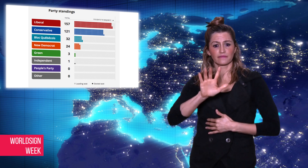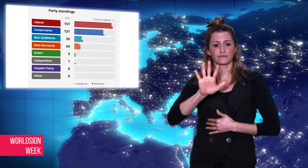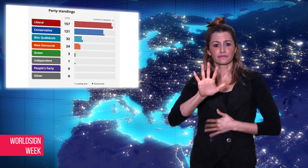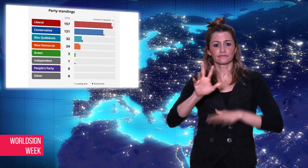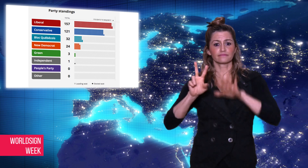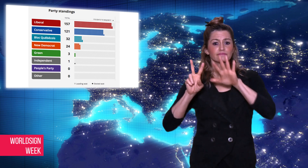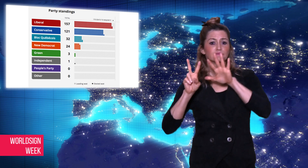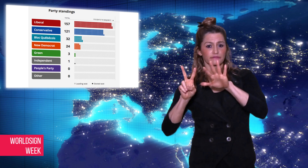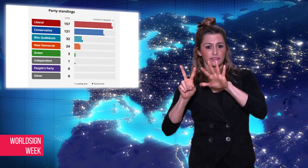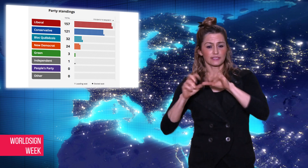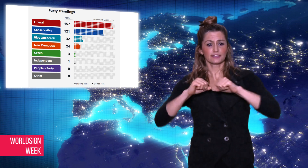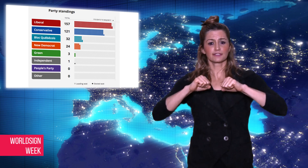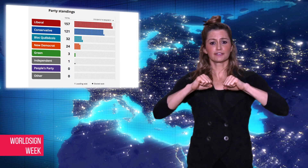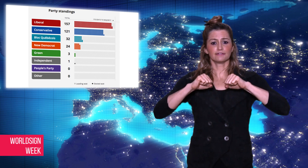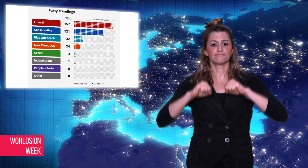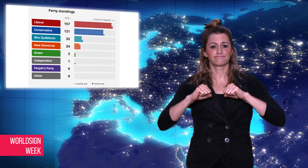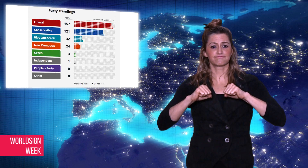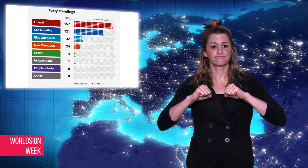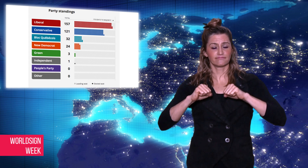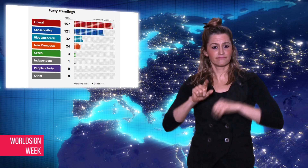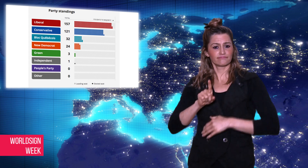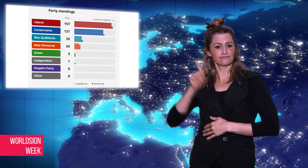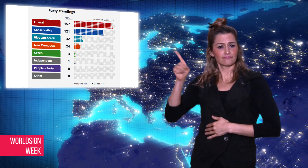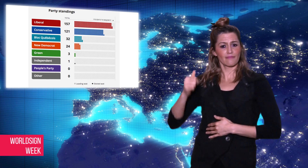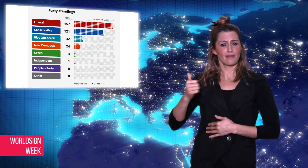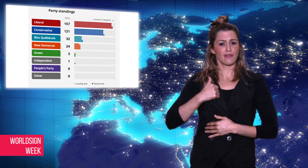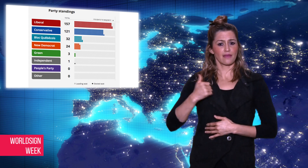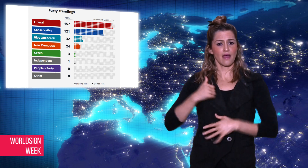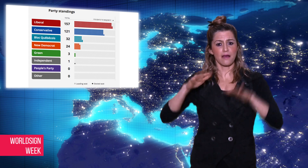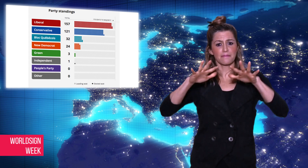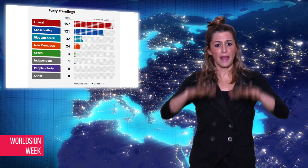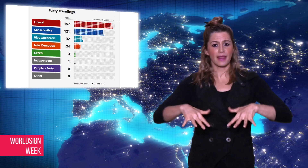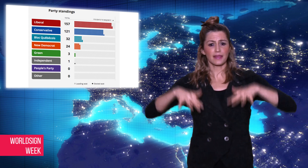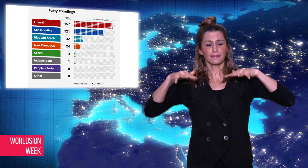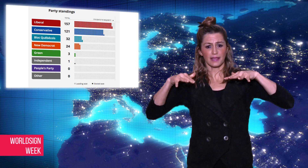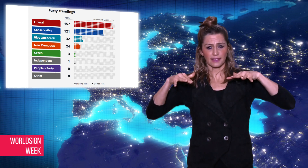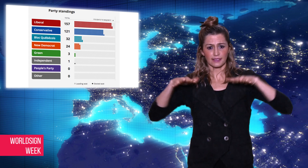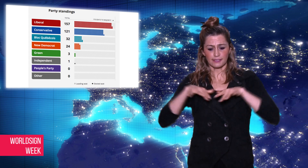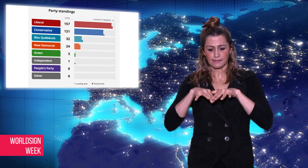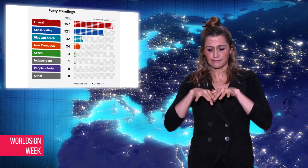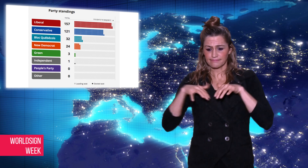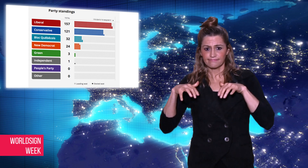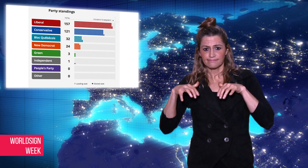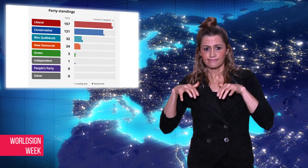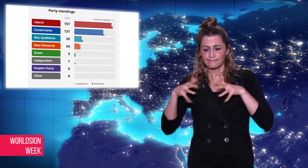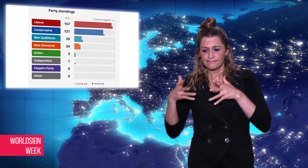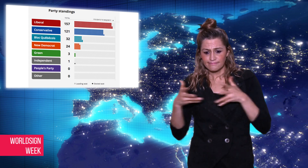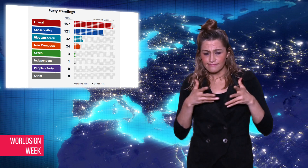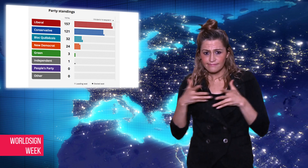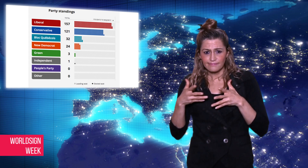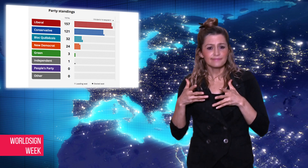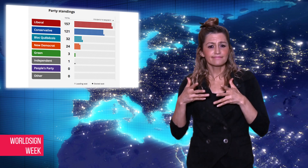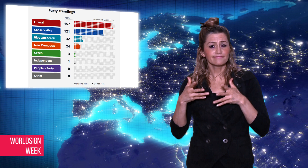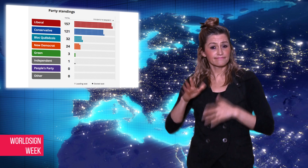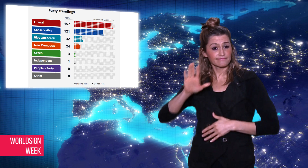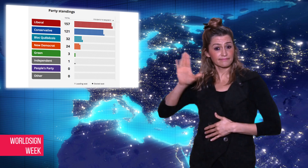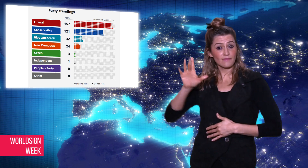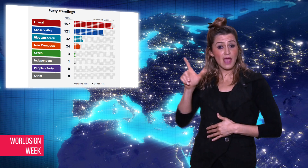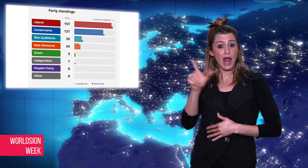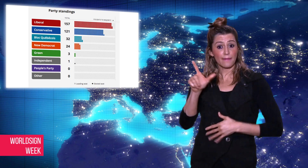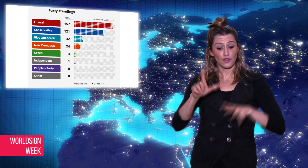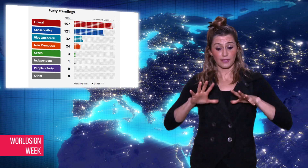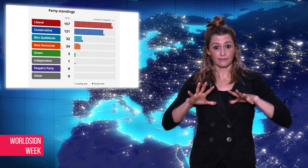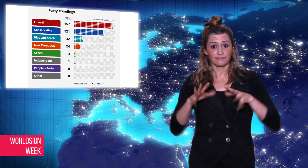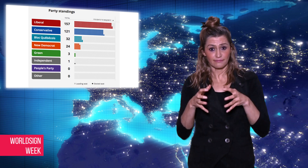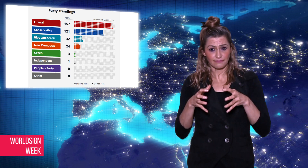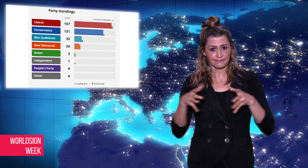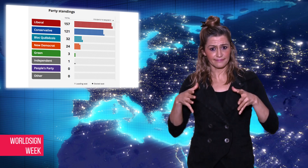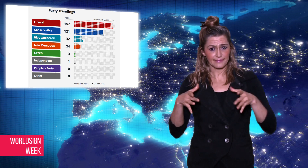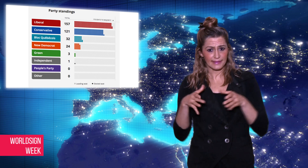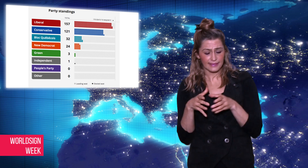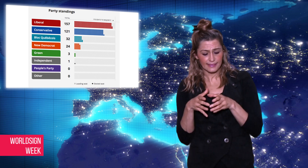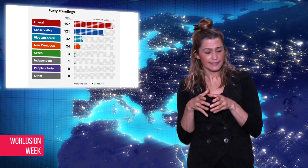They won just 157 seats in the Canadian Parliament so